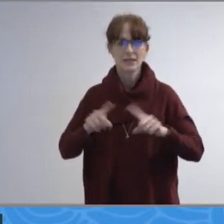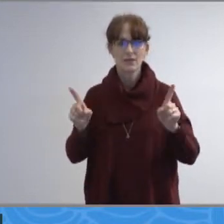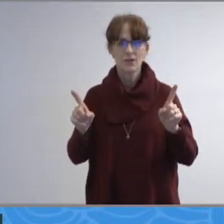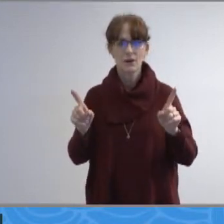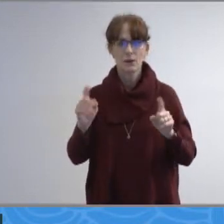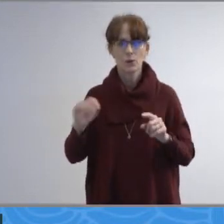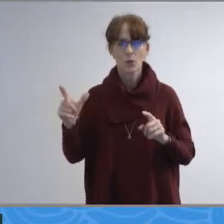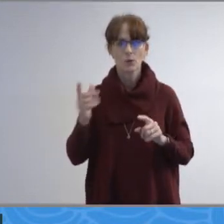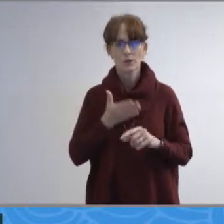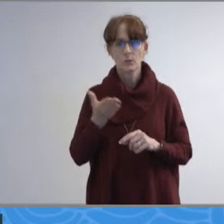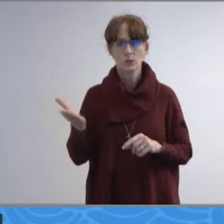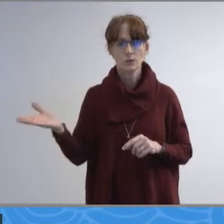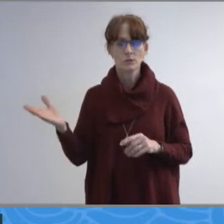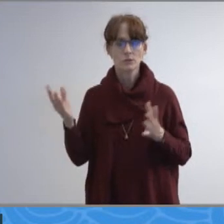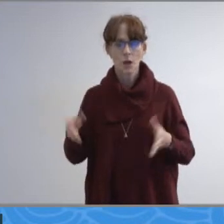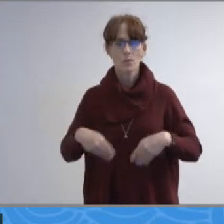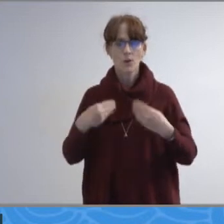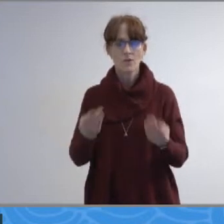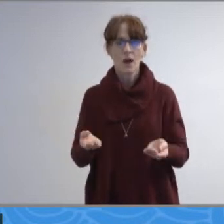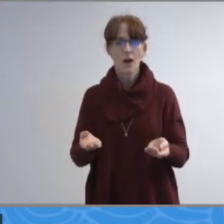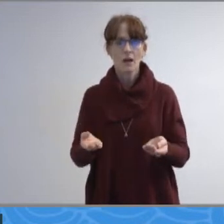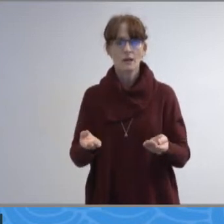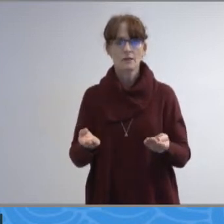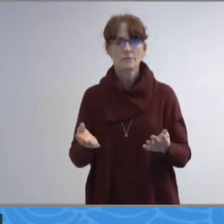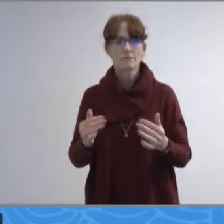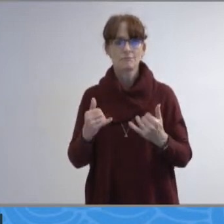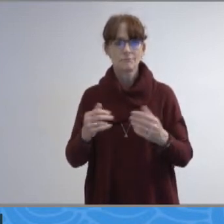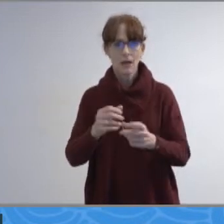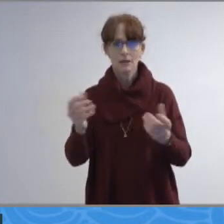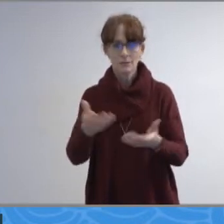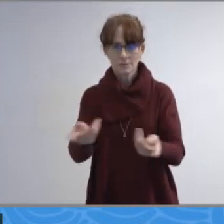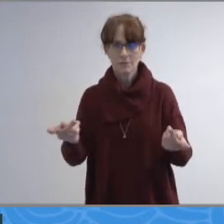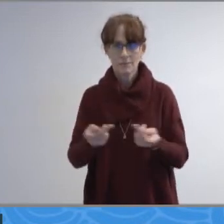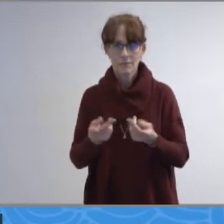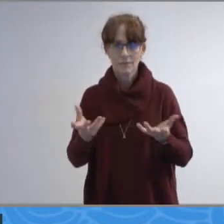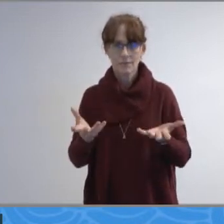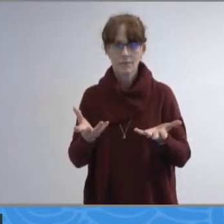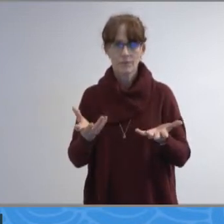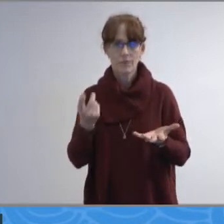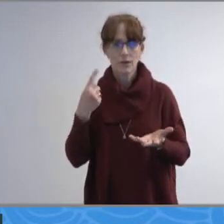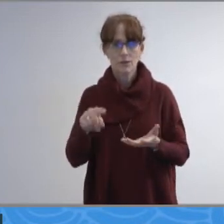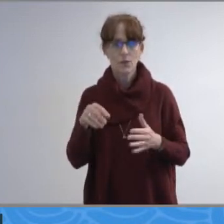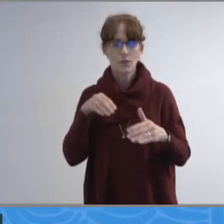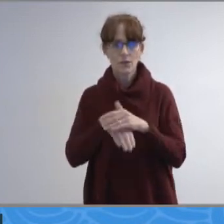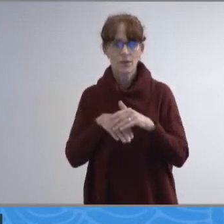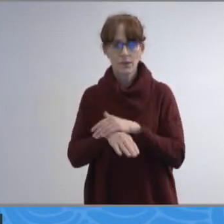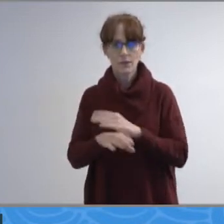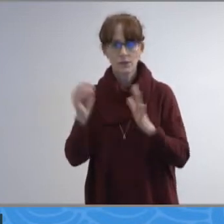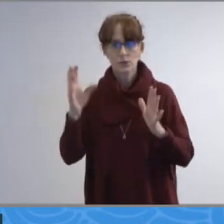and resources that are provided by the platform when parents jump into peer view and access their student reports for i-Ready.